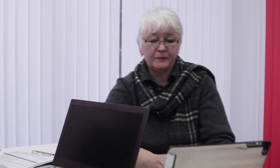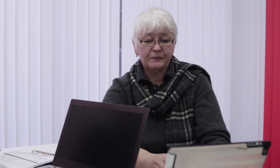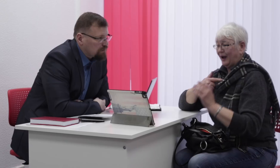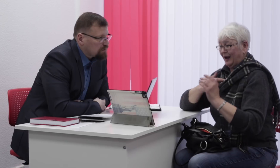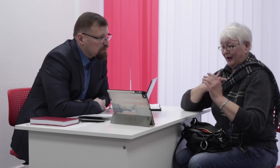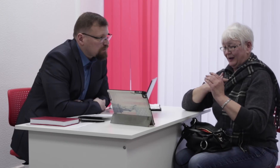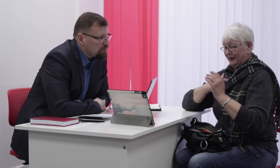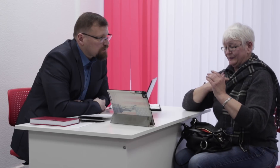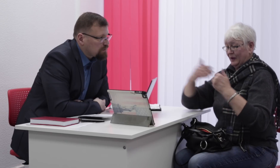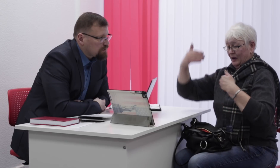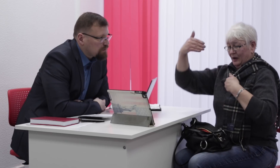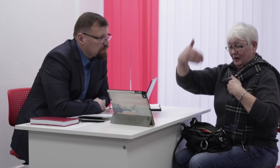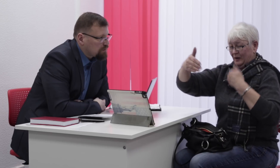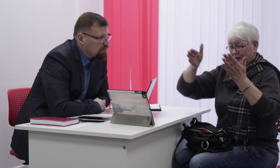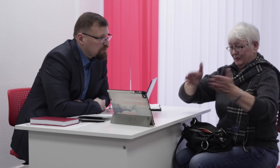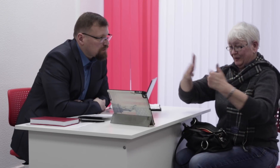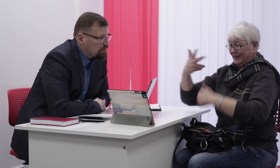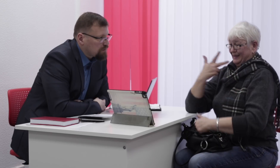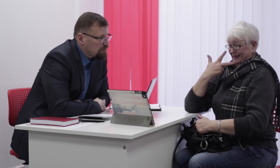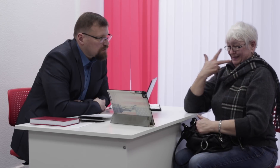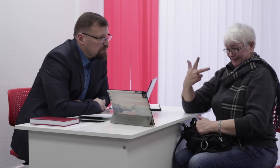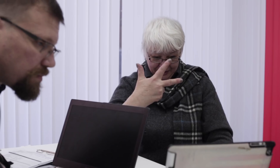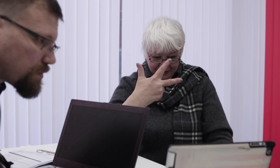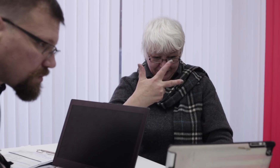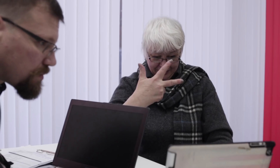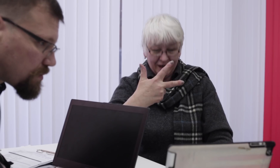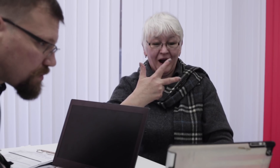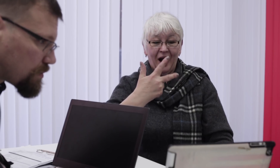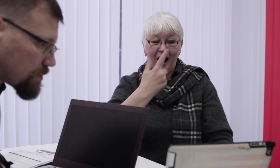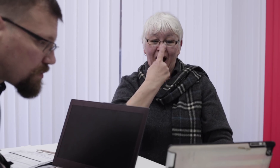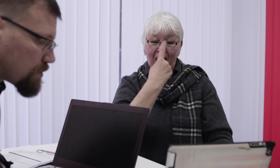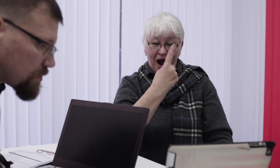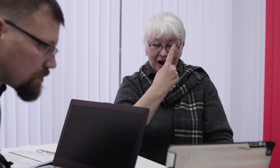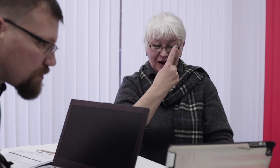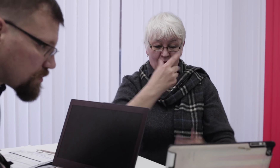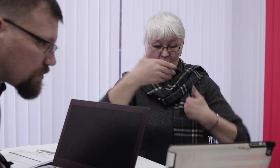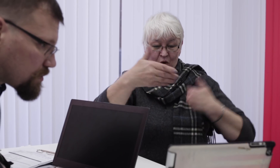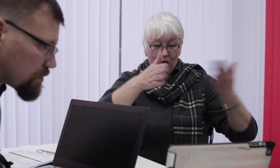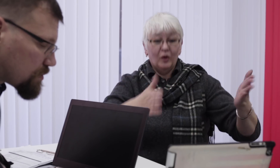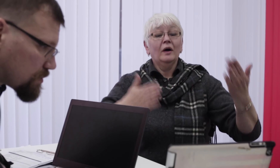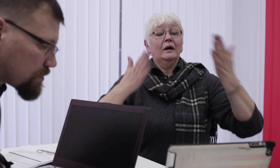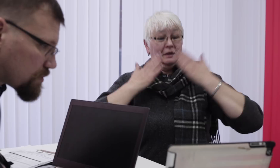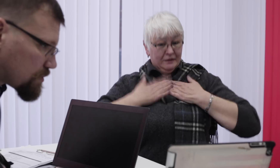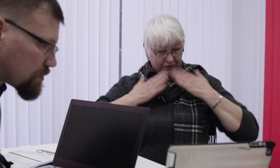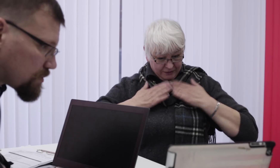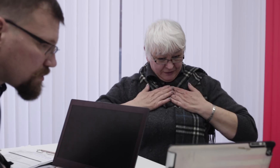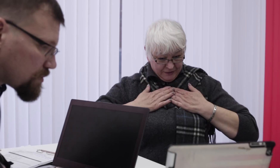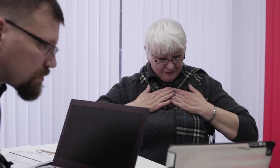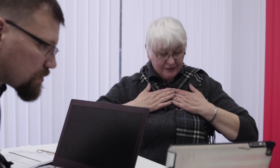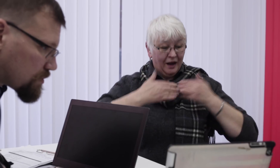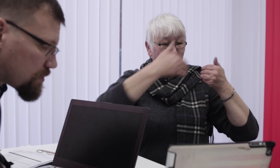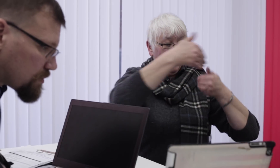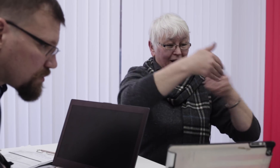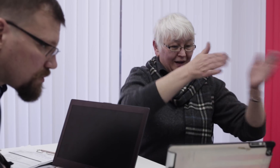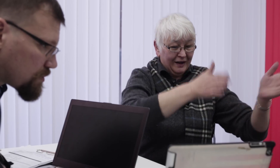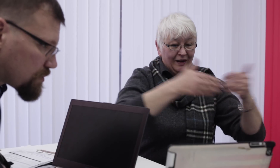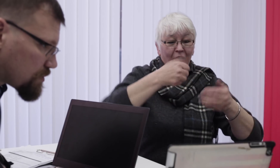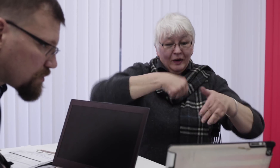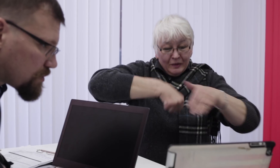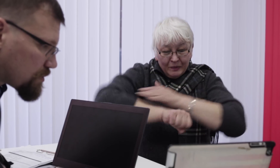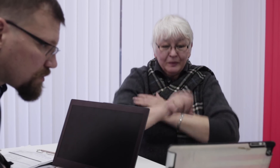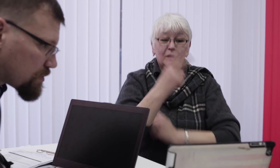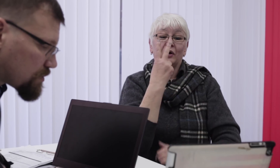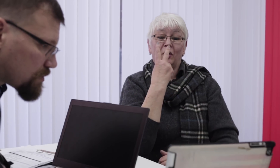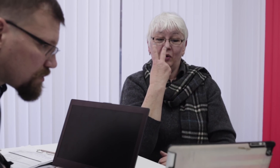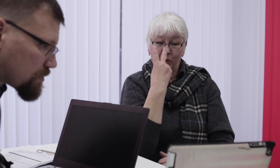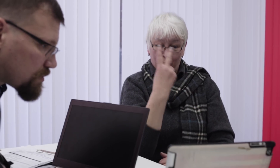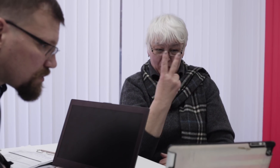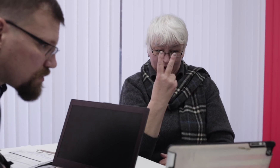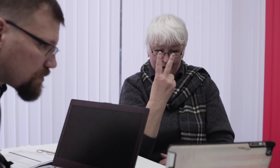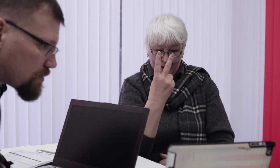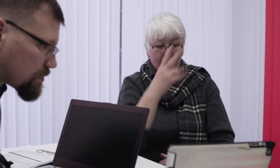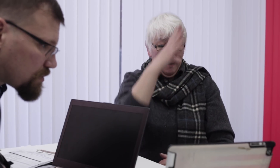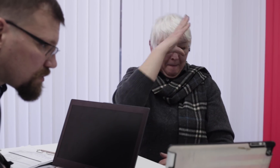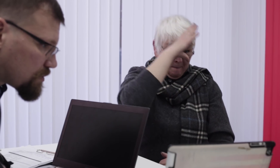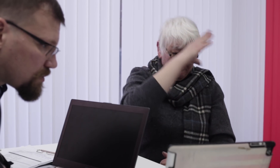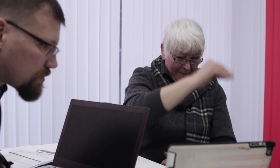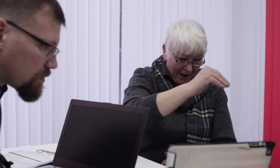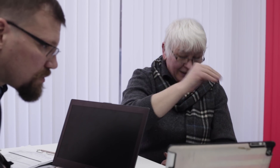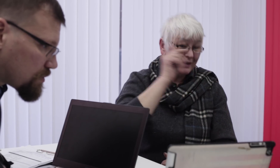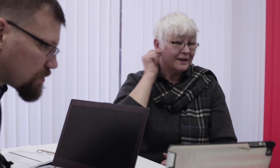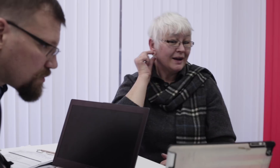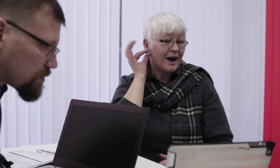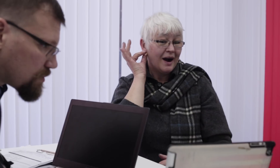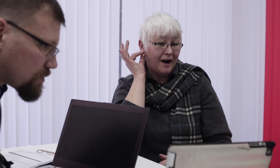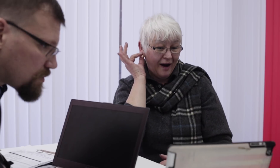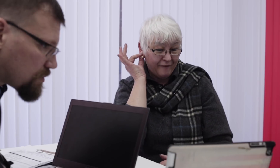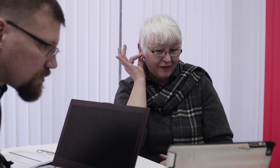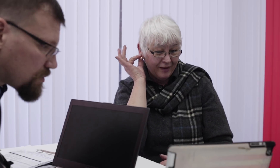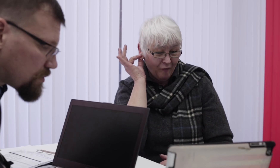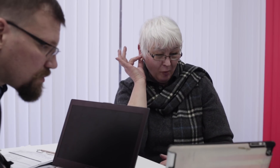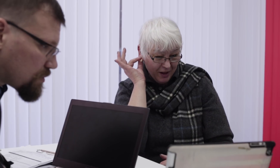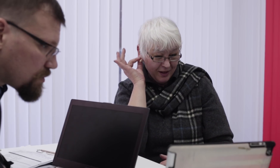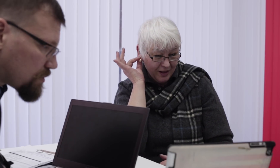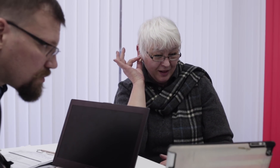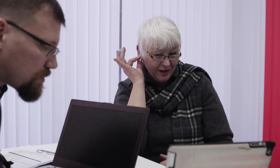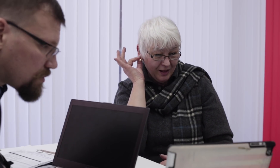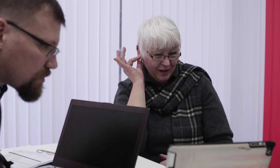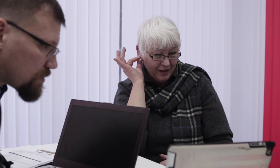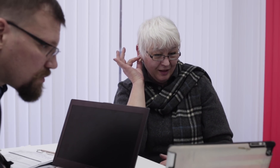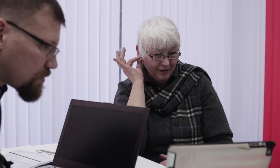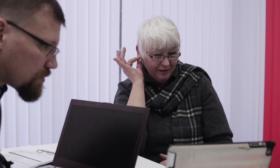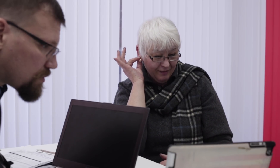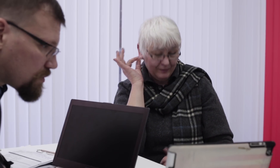I have three room; one room is for me, and the other room is my son and daughter.